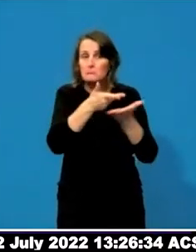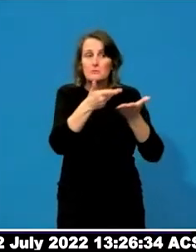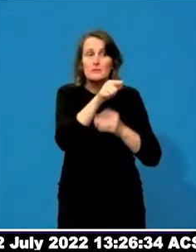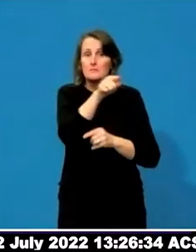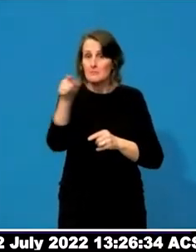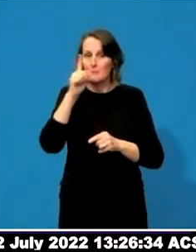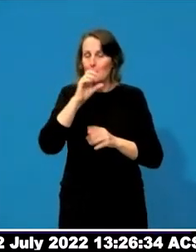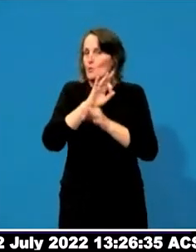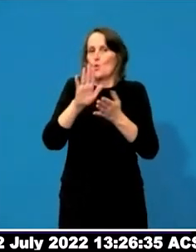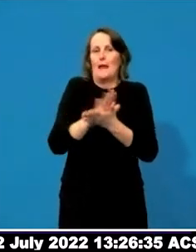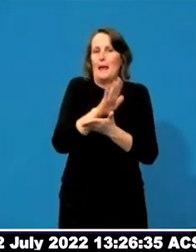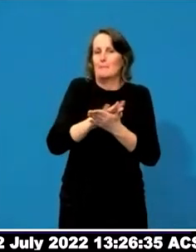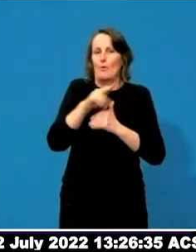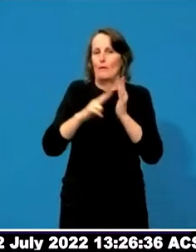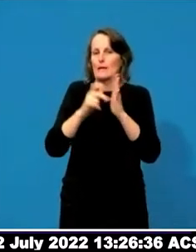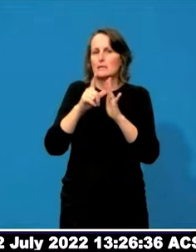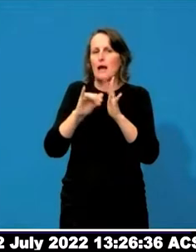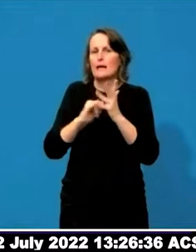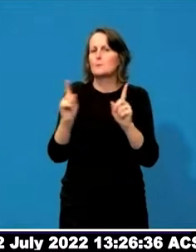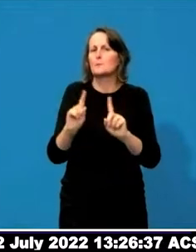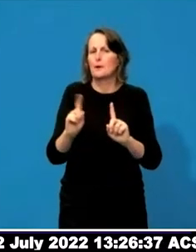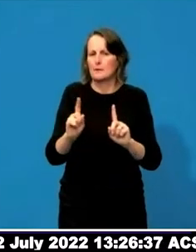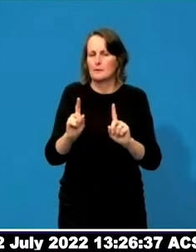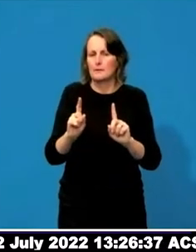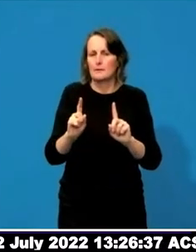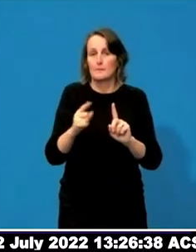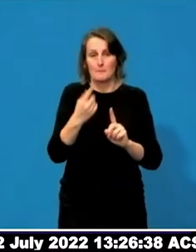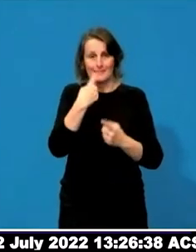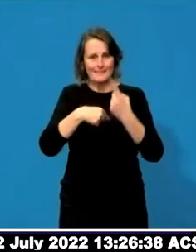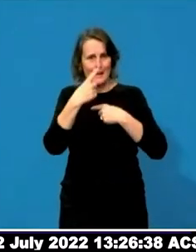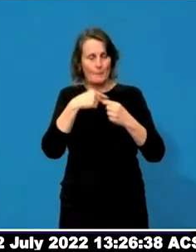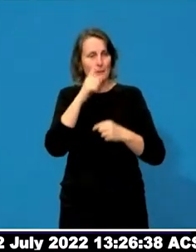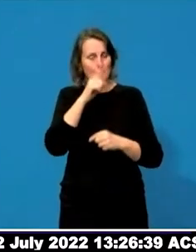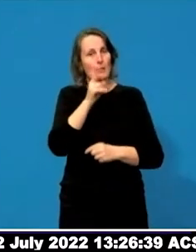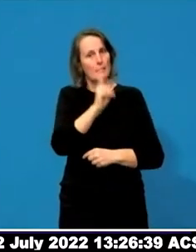Can you please tell the Commissioners some of the things that you hear over and over?